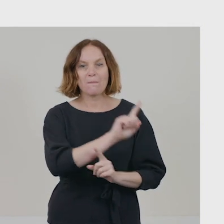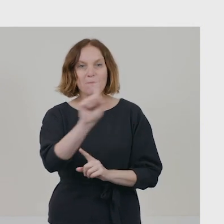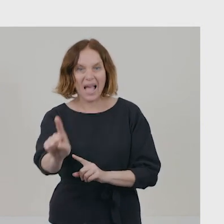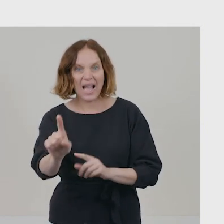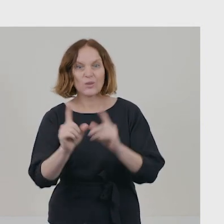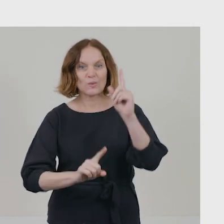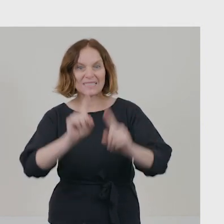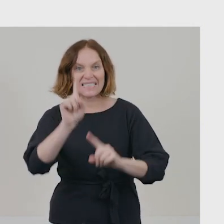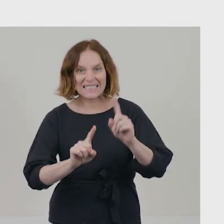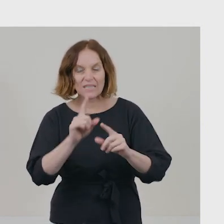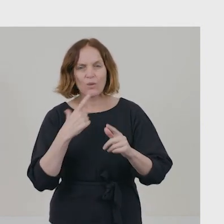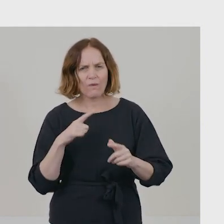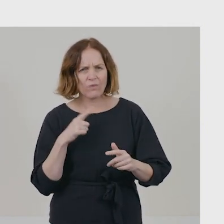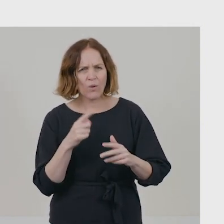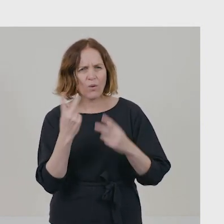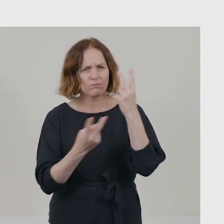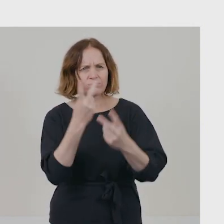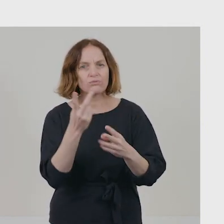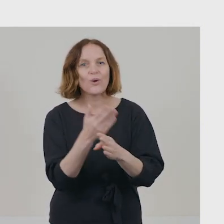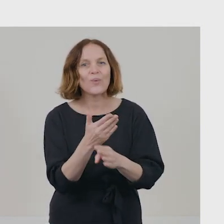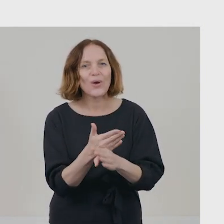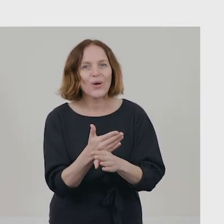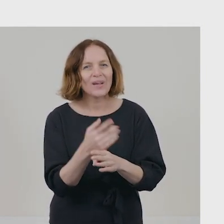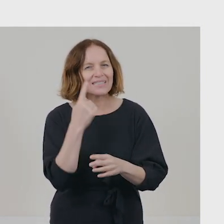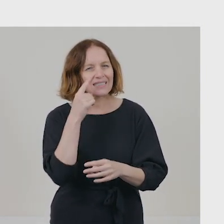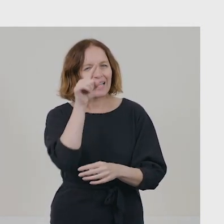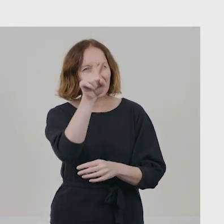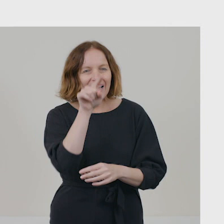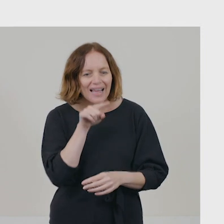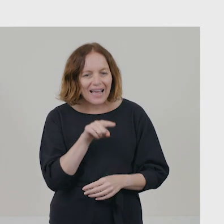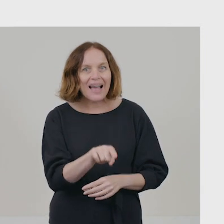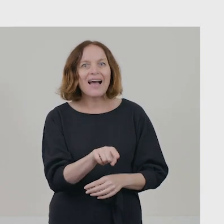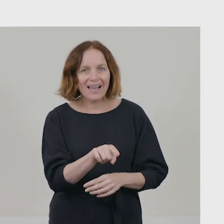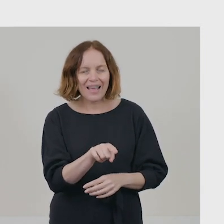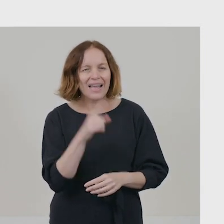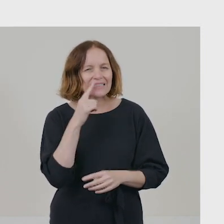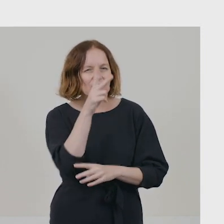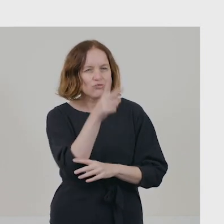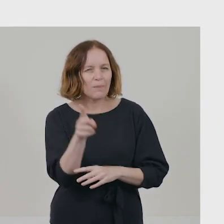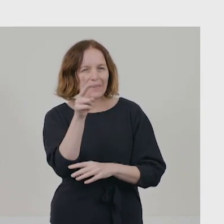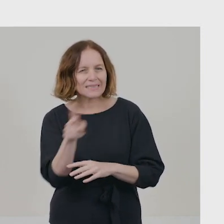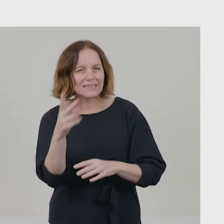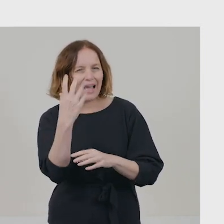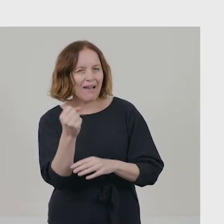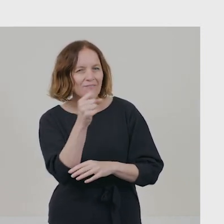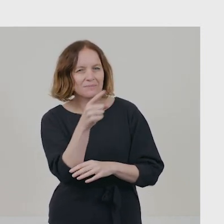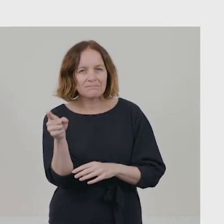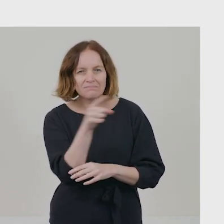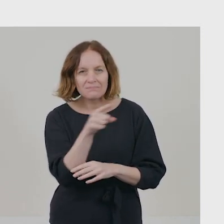in search of work. Are you starting to work out the main idea? Let's look for repeated words and phrases.